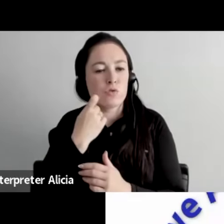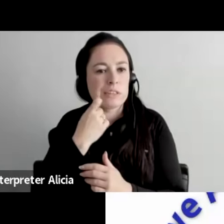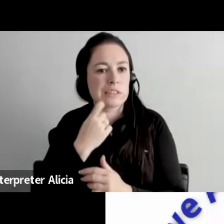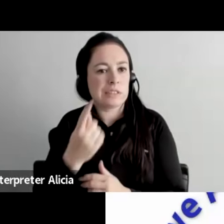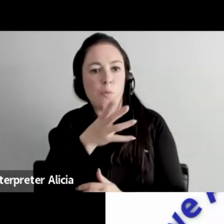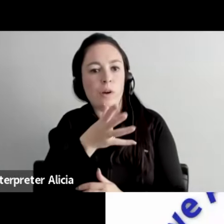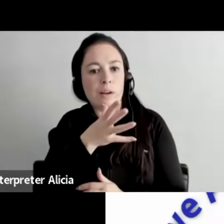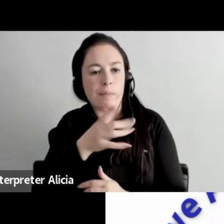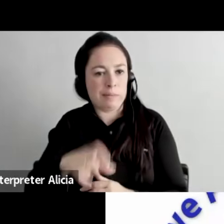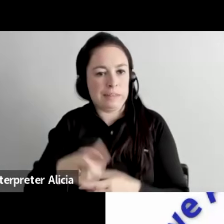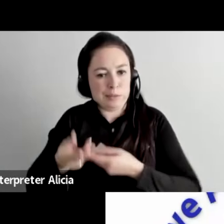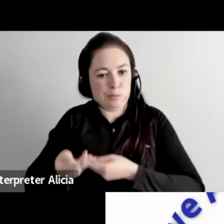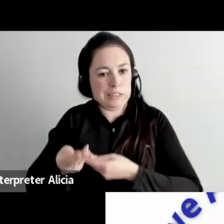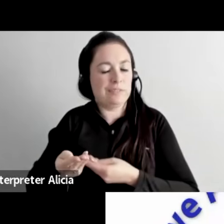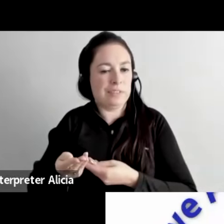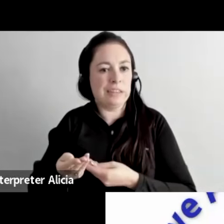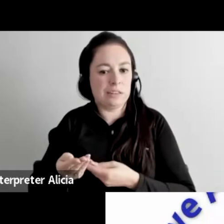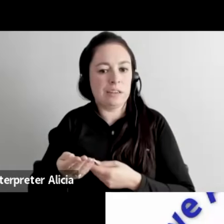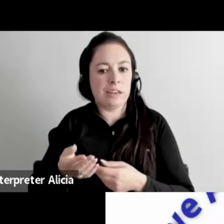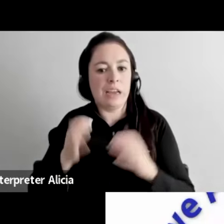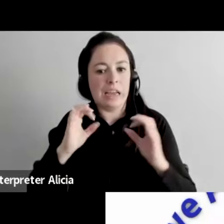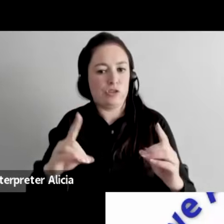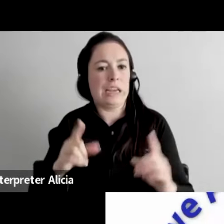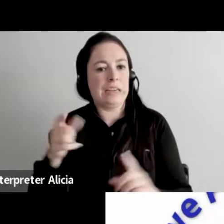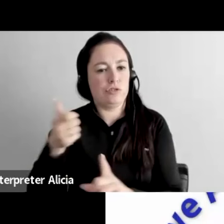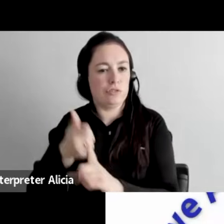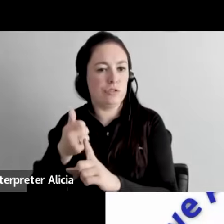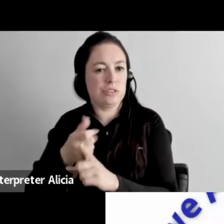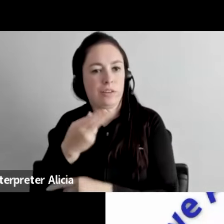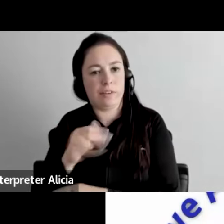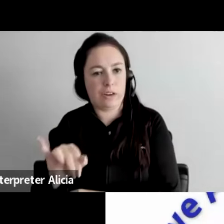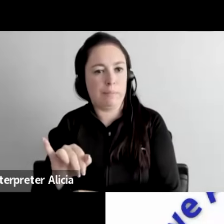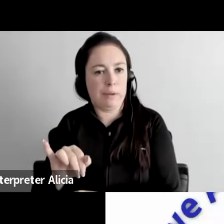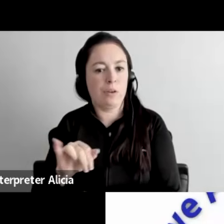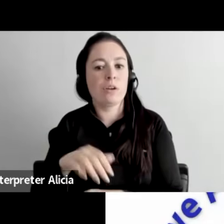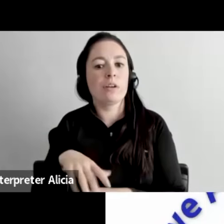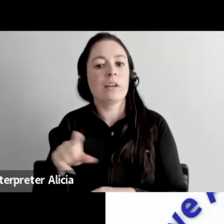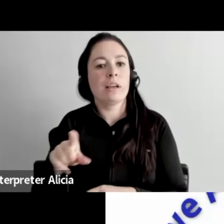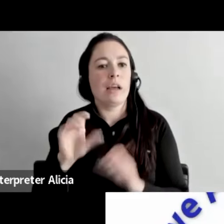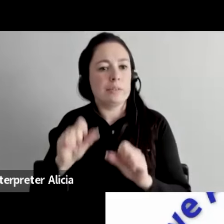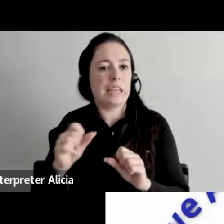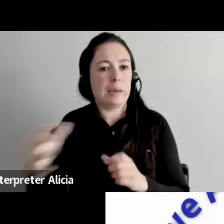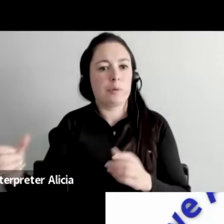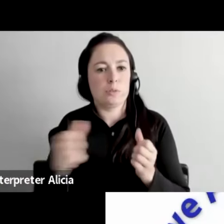and she is hearing impaired. I was able to connect with the interpreter service through